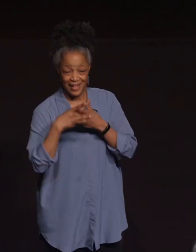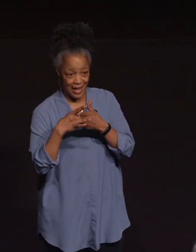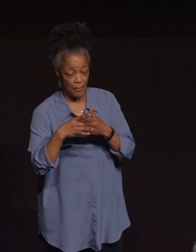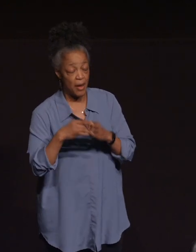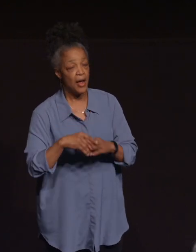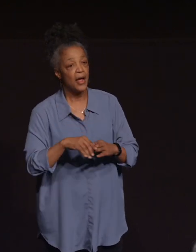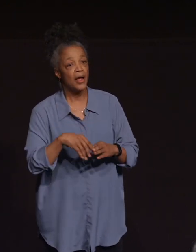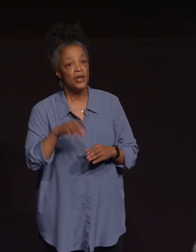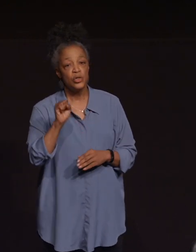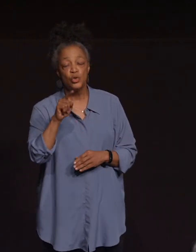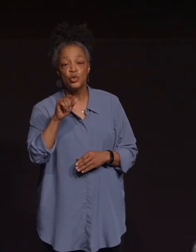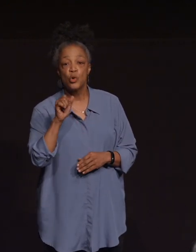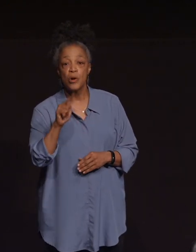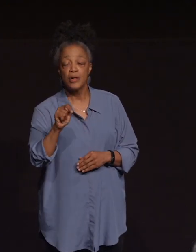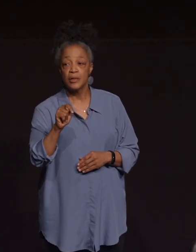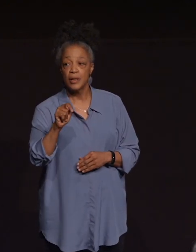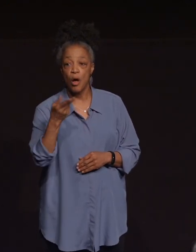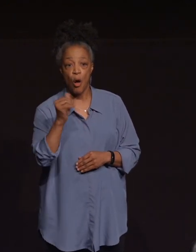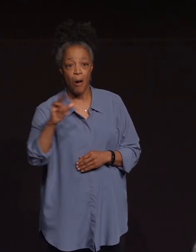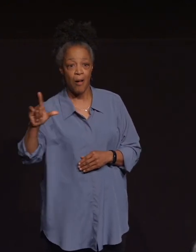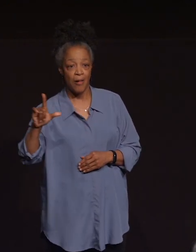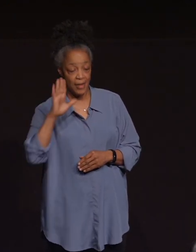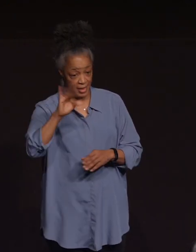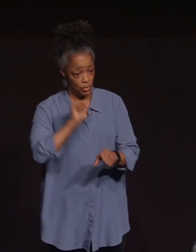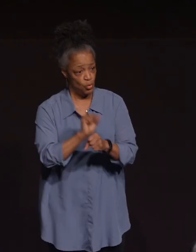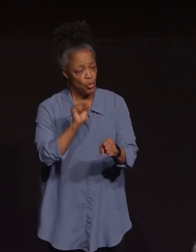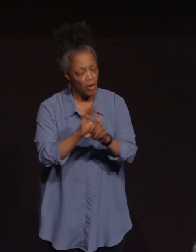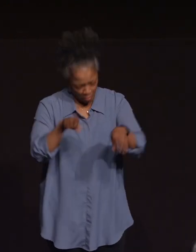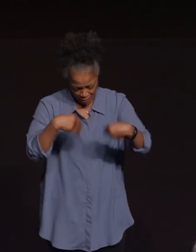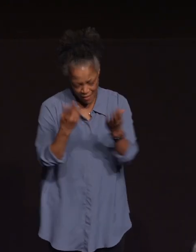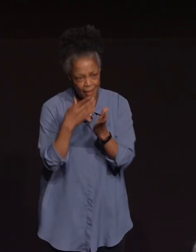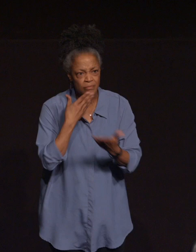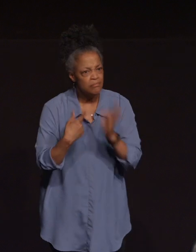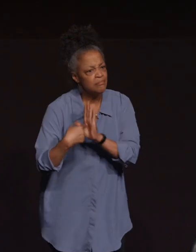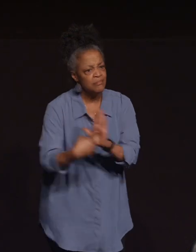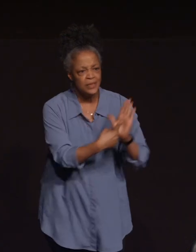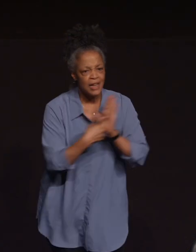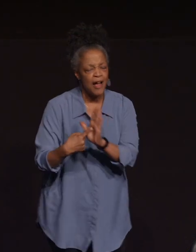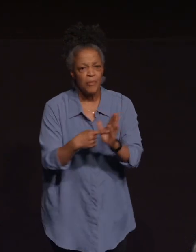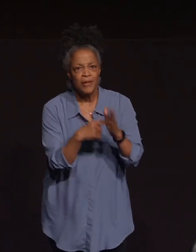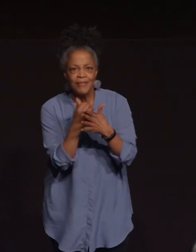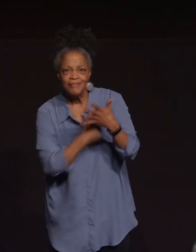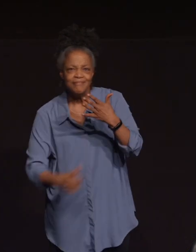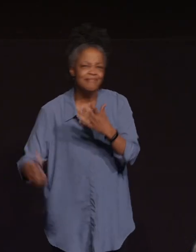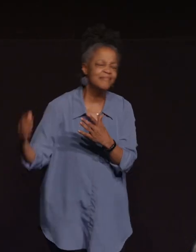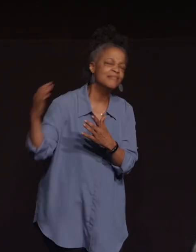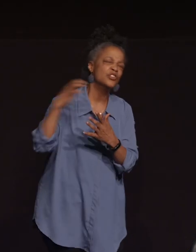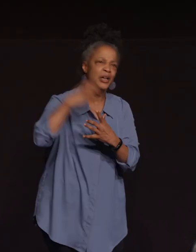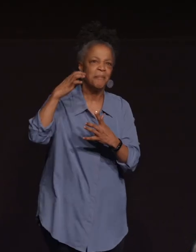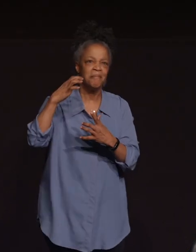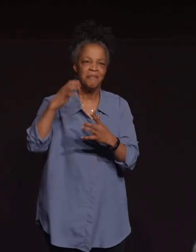great Stuart Hall, whose work provides an example of the pinnacle of intellectual pursuits performed for the